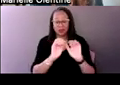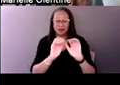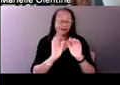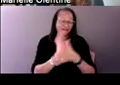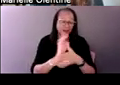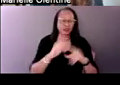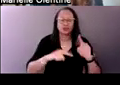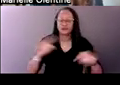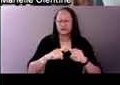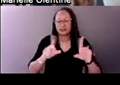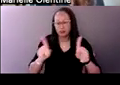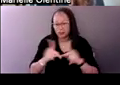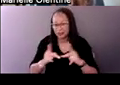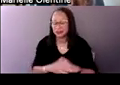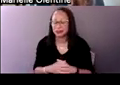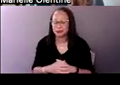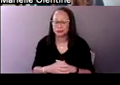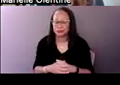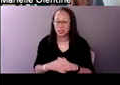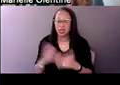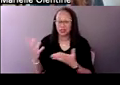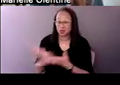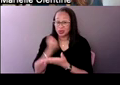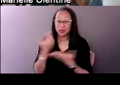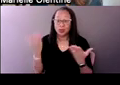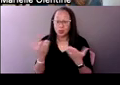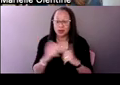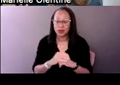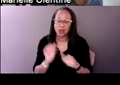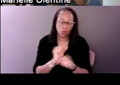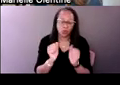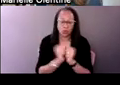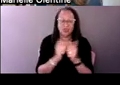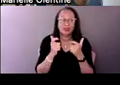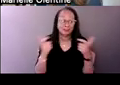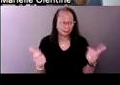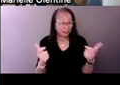going to a film festival with or without a sales agent.